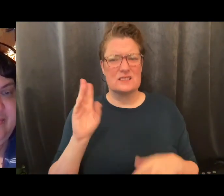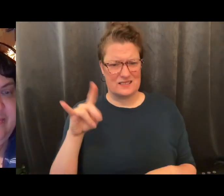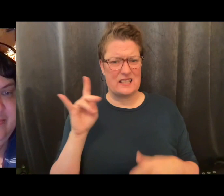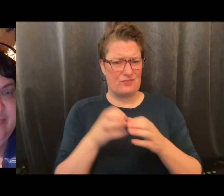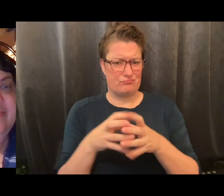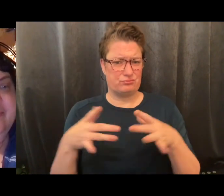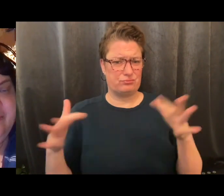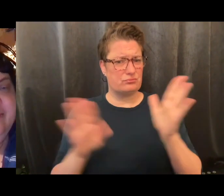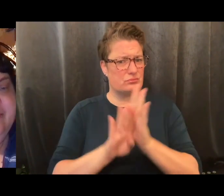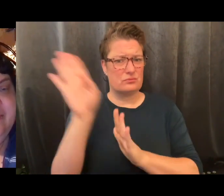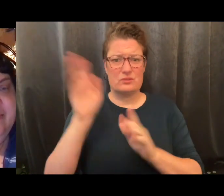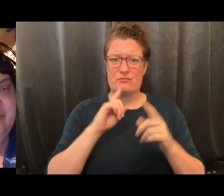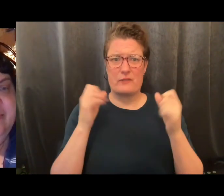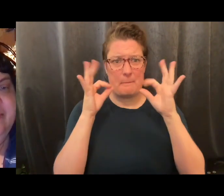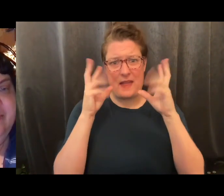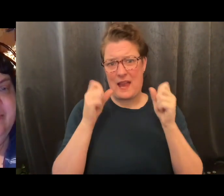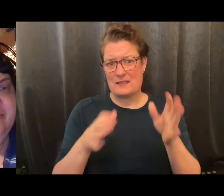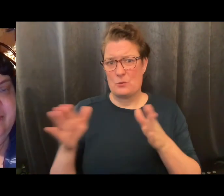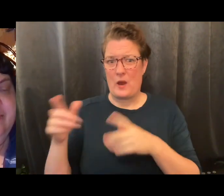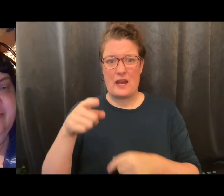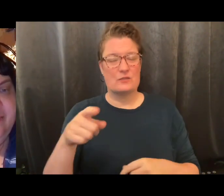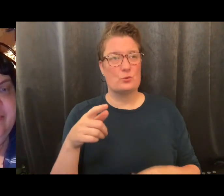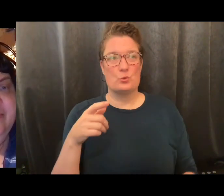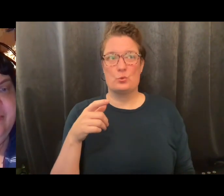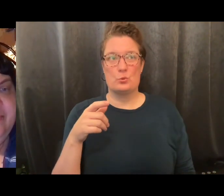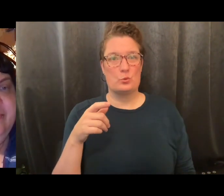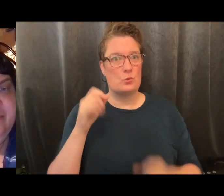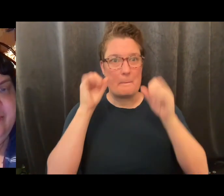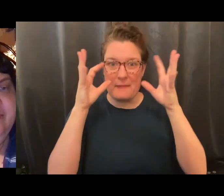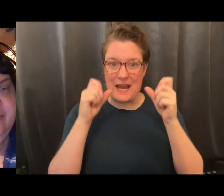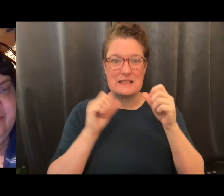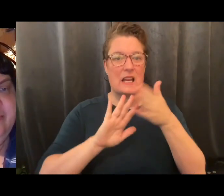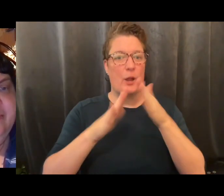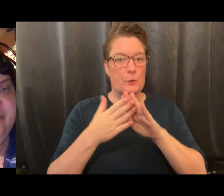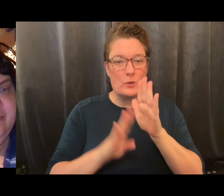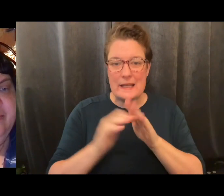You're such an amazing community builder, organizer, and bringing like, spirit